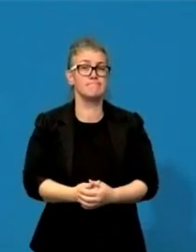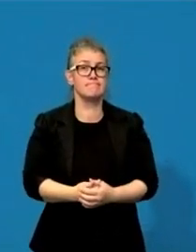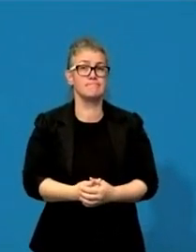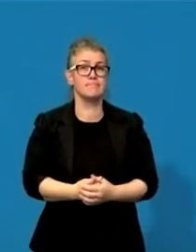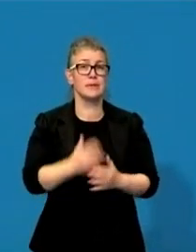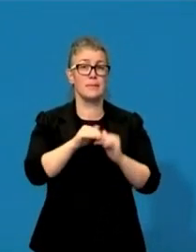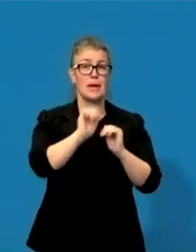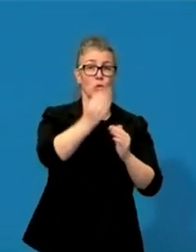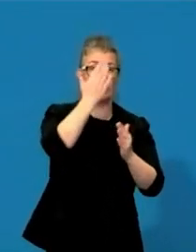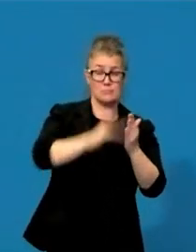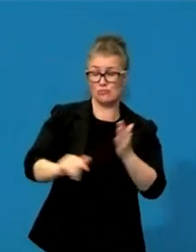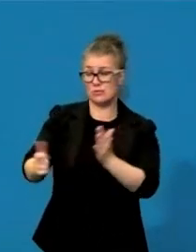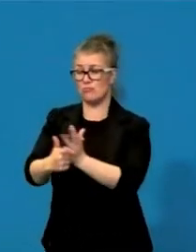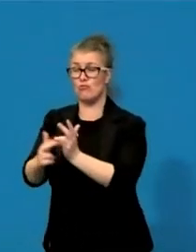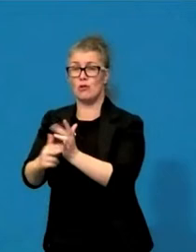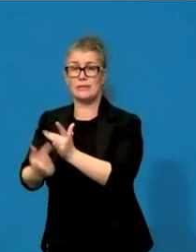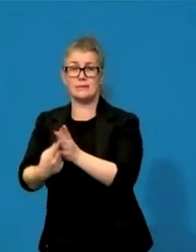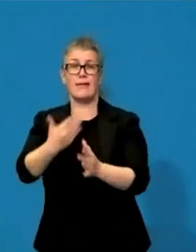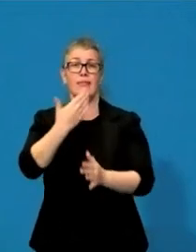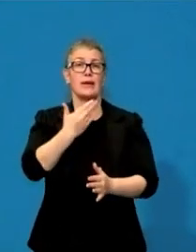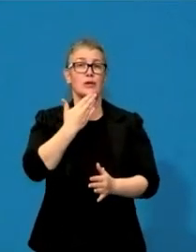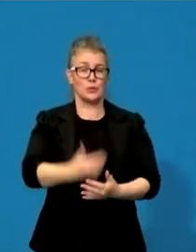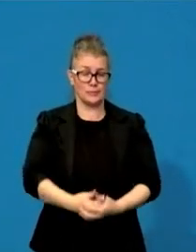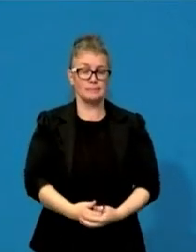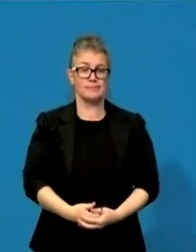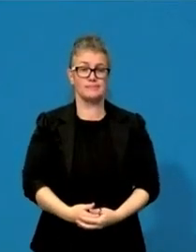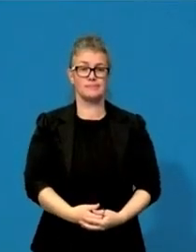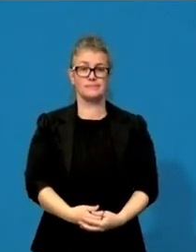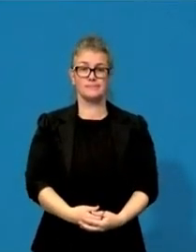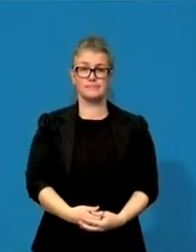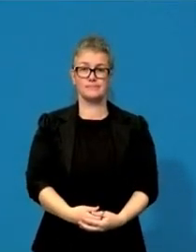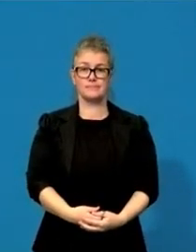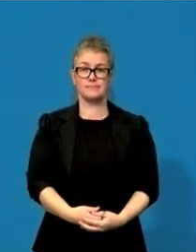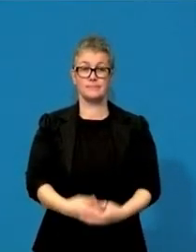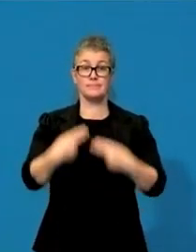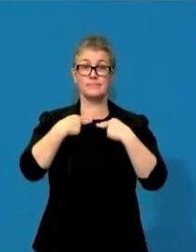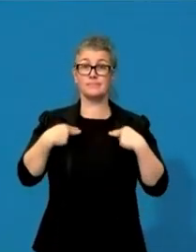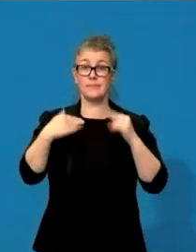Thank you very much. TOPSY JACKAMARRA: Thank you. Ms Tarrago, do we now adjourn for a well-earned lunch?